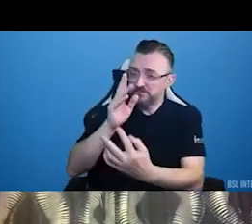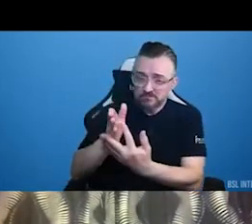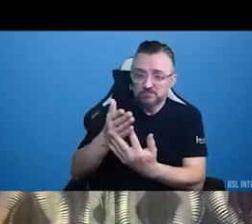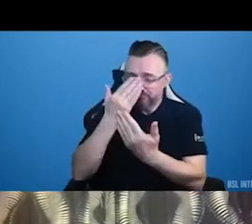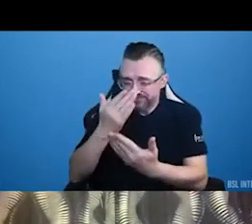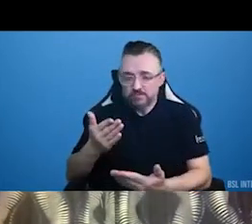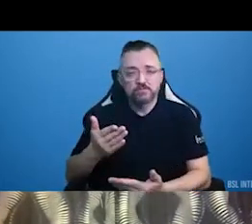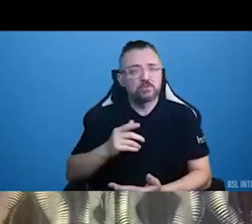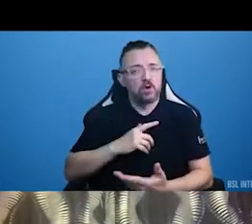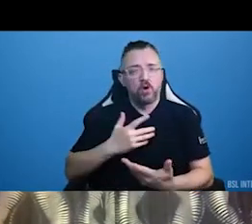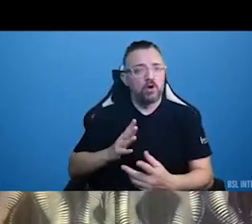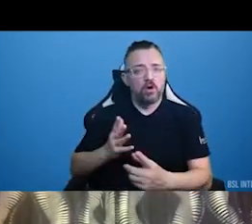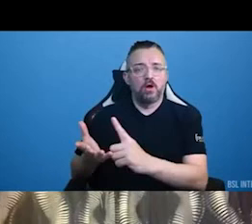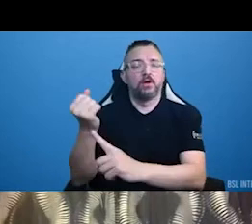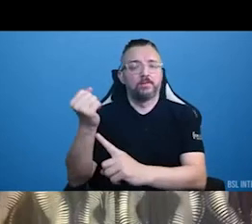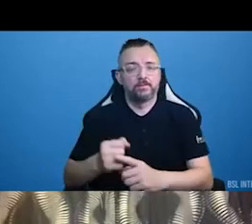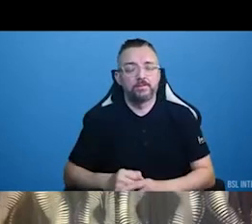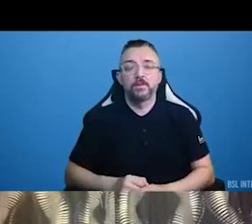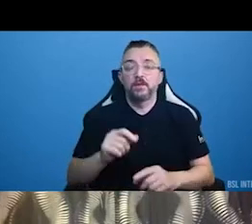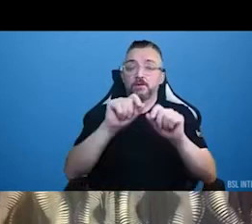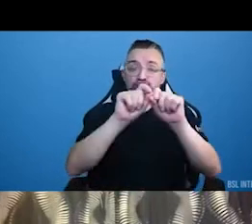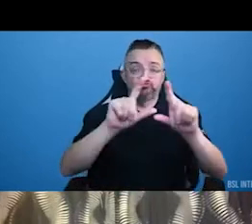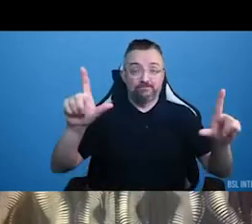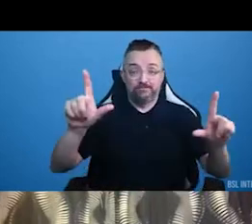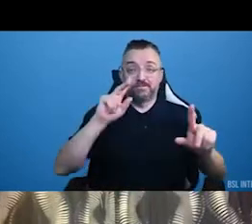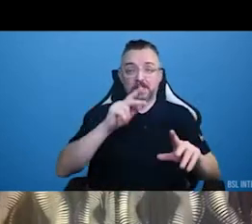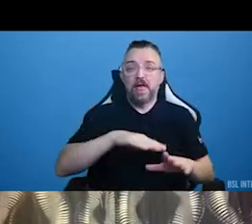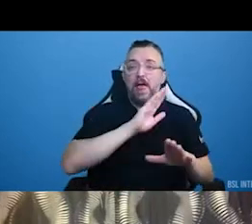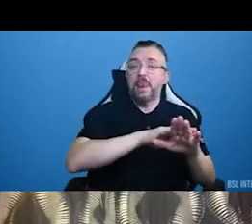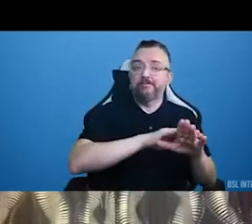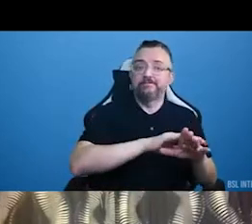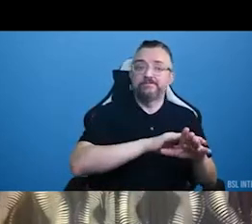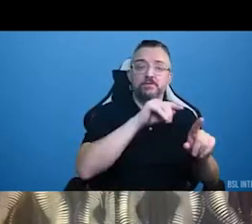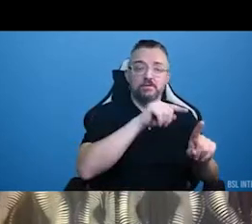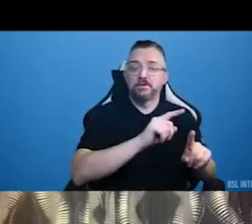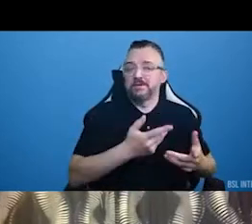So the kind of left hand side of this graph sort of shows where we are today. So this is about the kind of conventional practice.